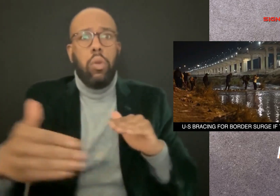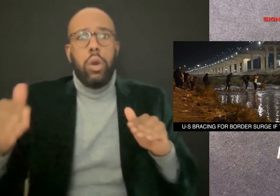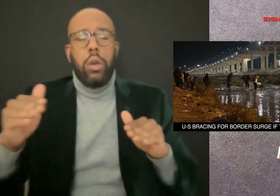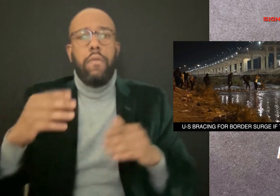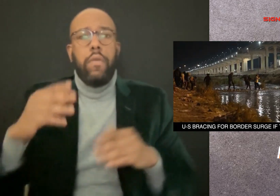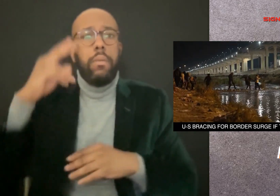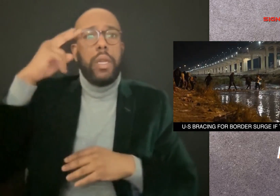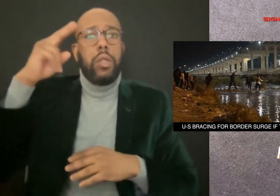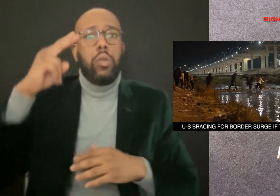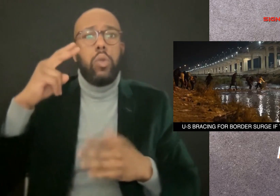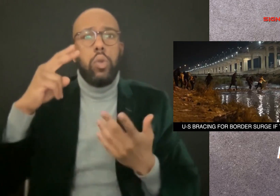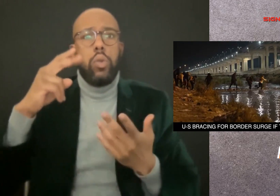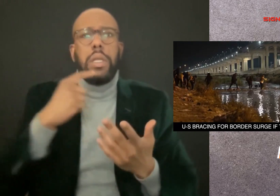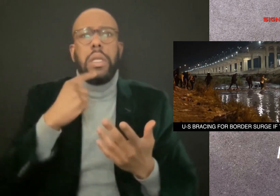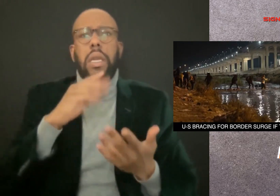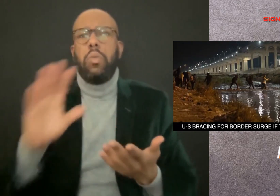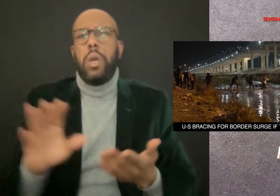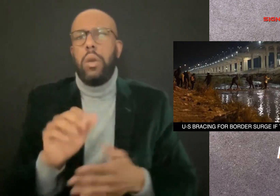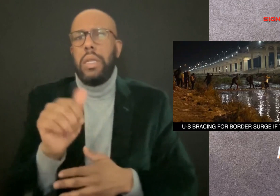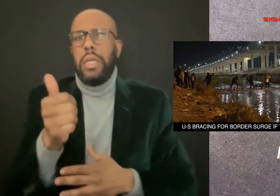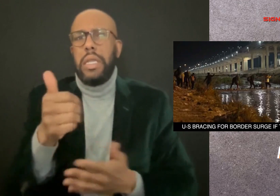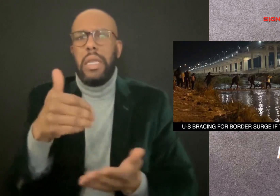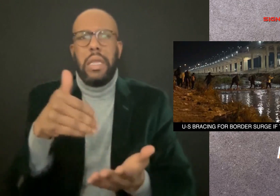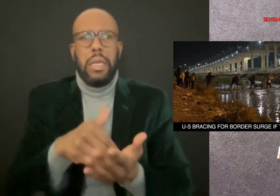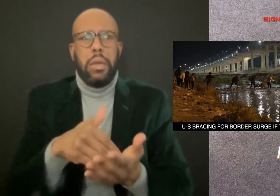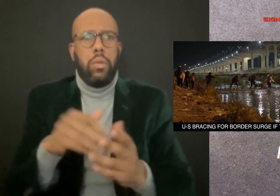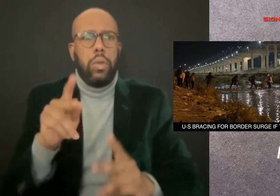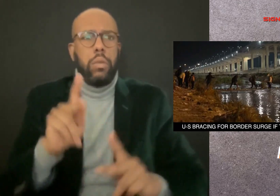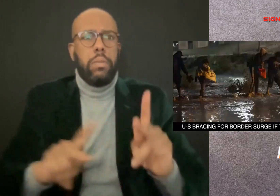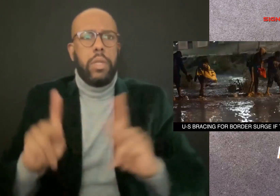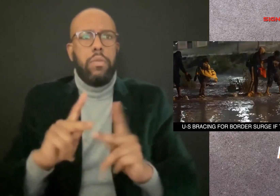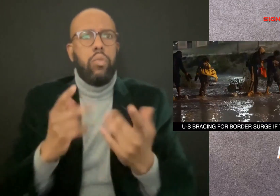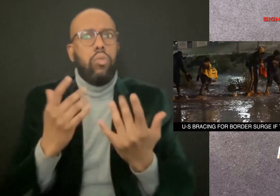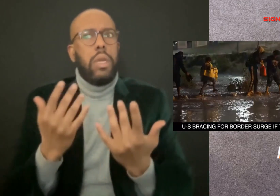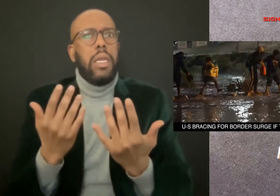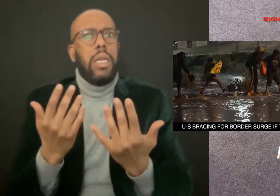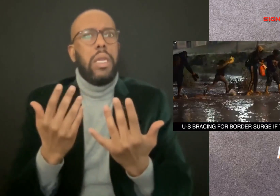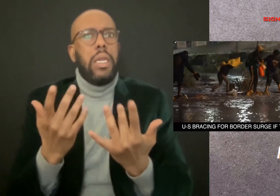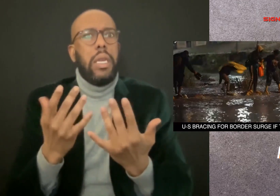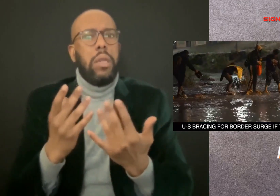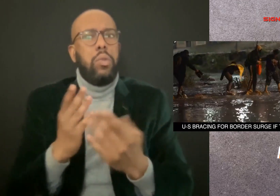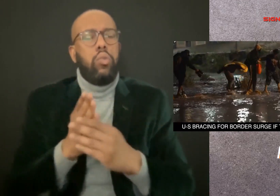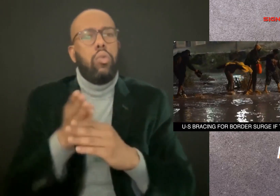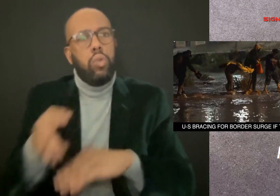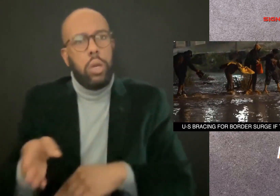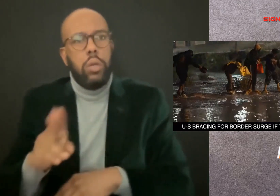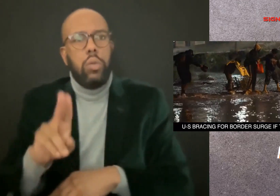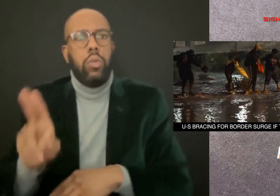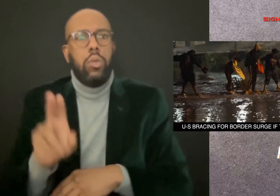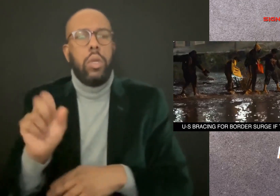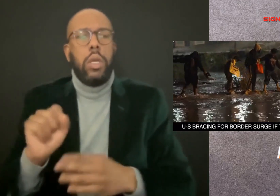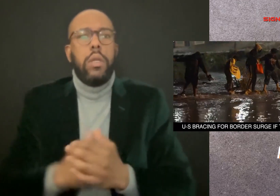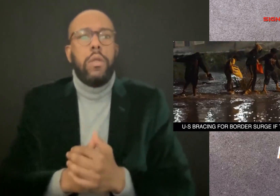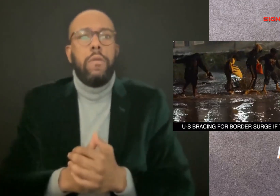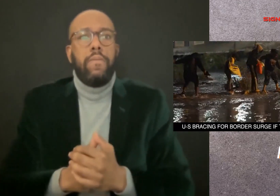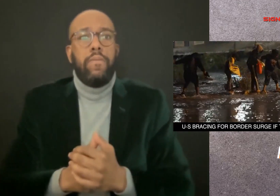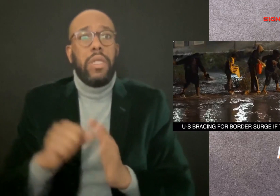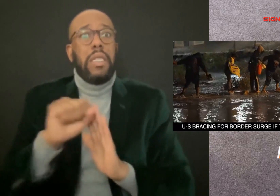say there are about 10,000 people waiting to cross into the United States a state of